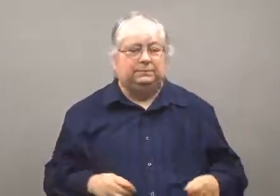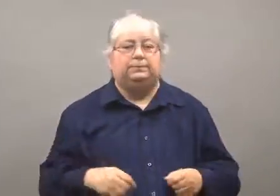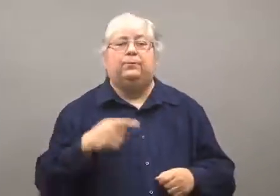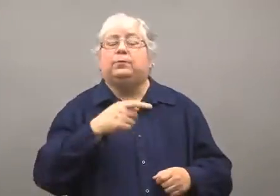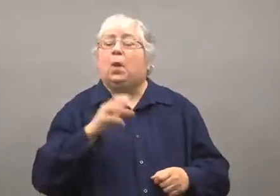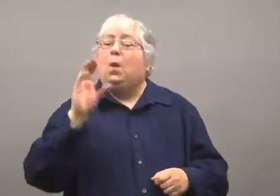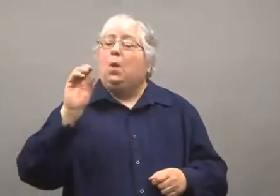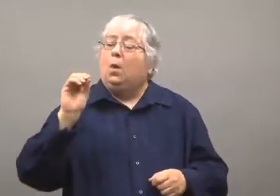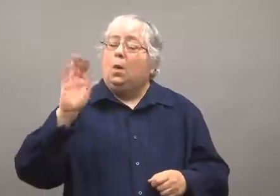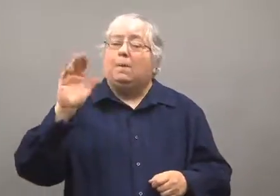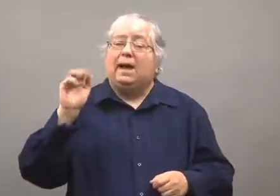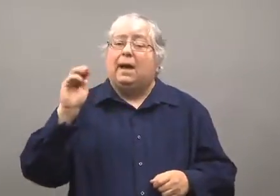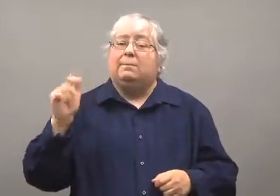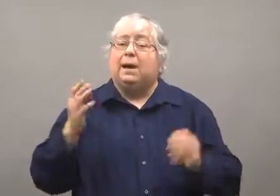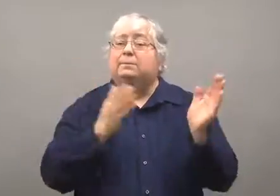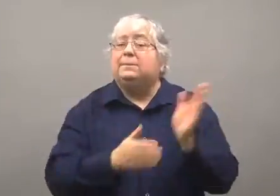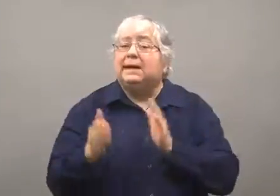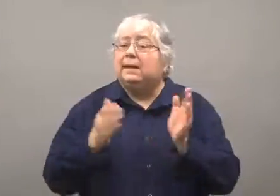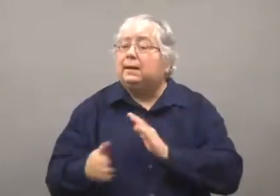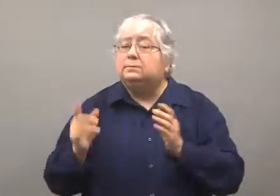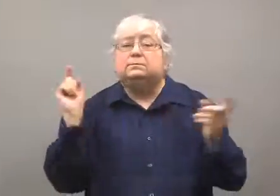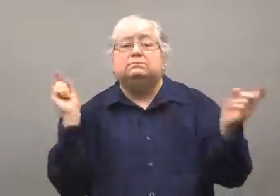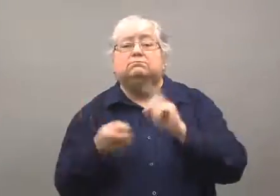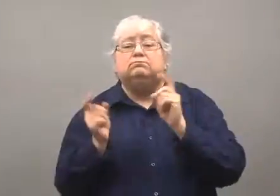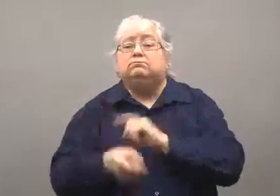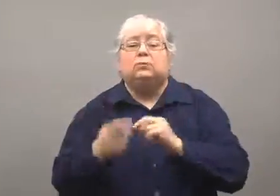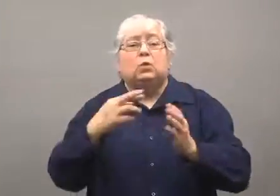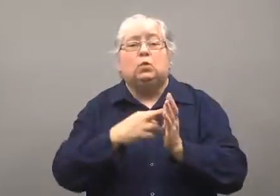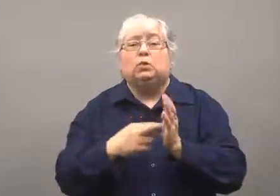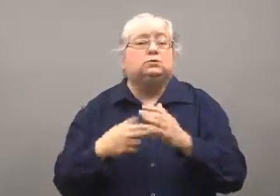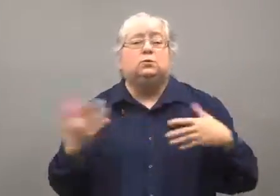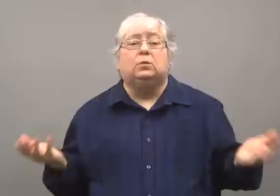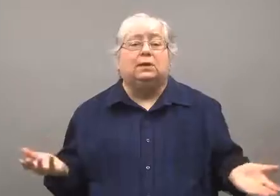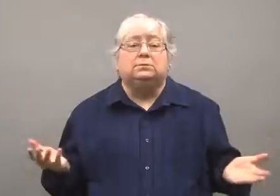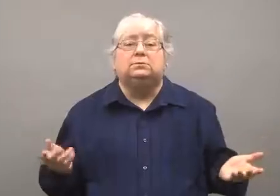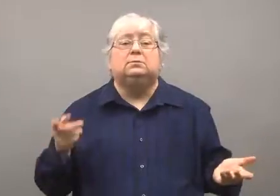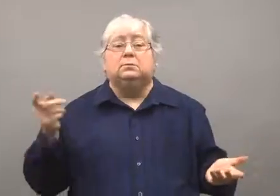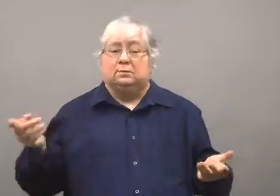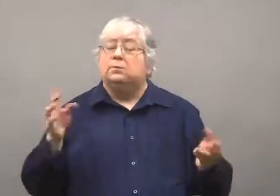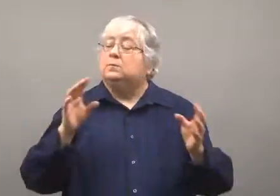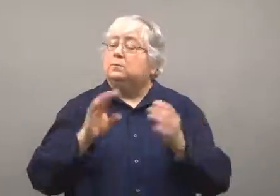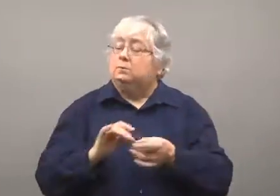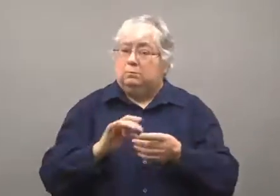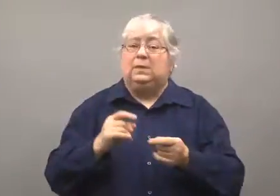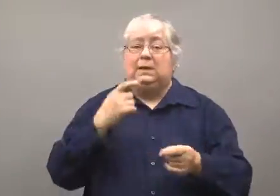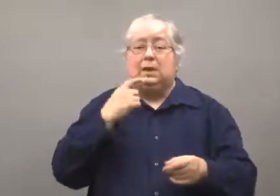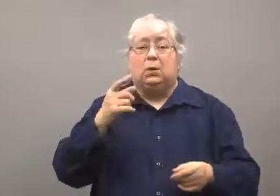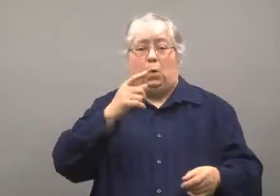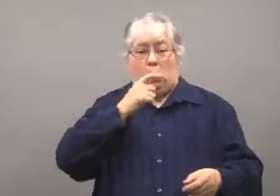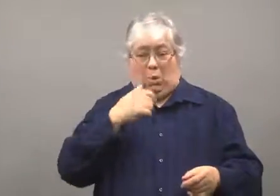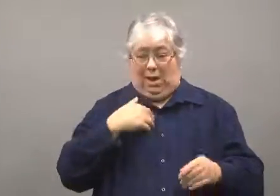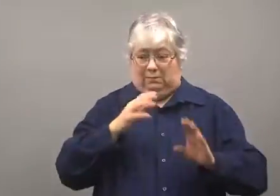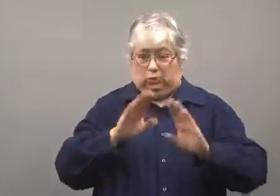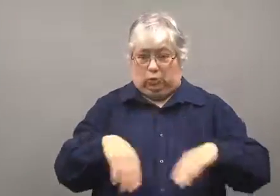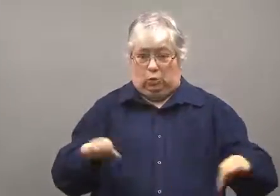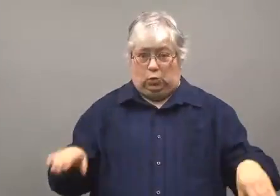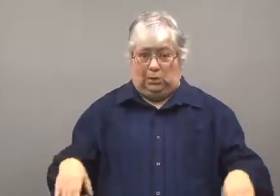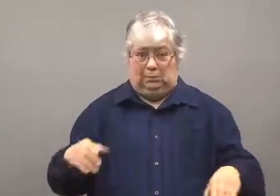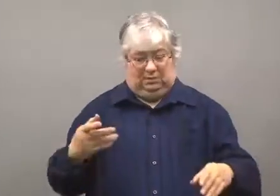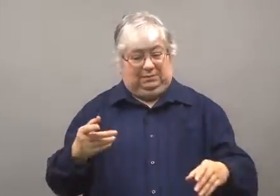Obama's order entails the following: